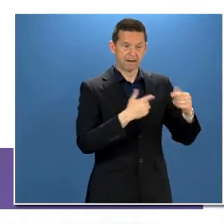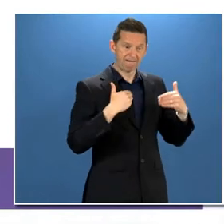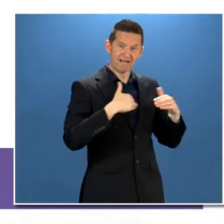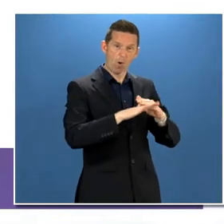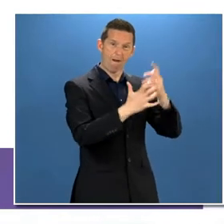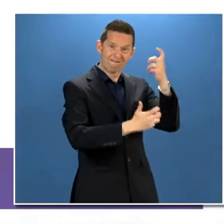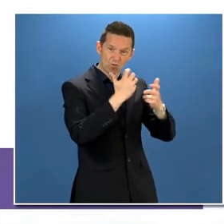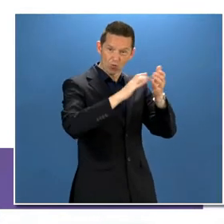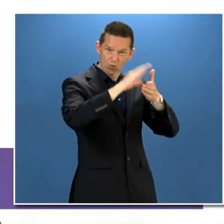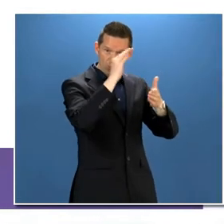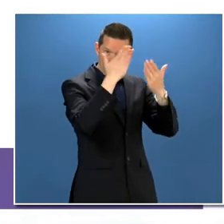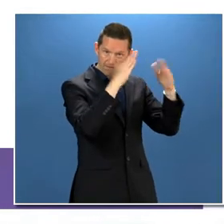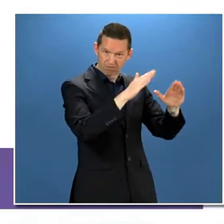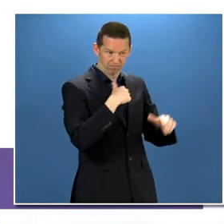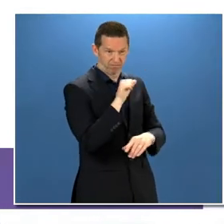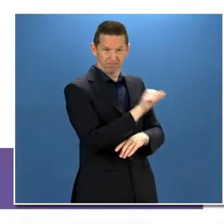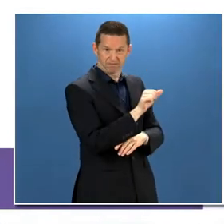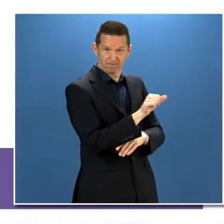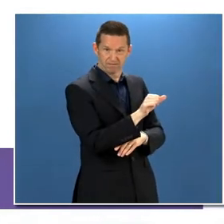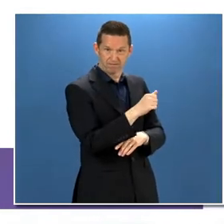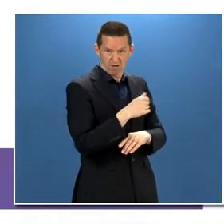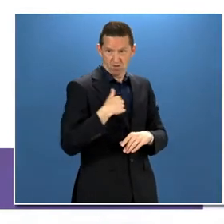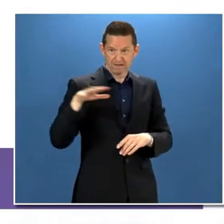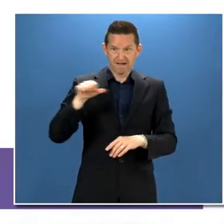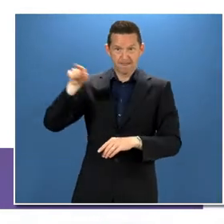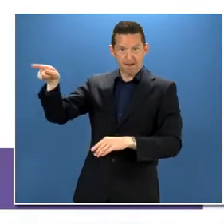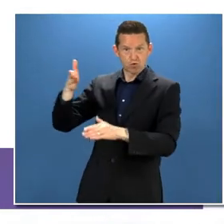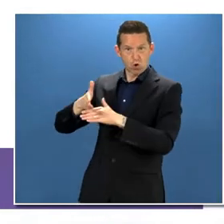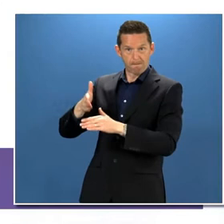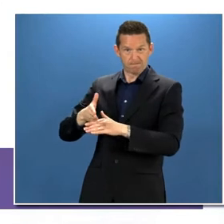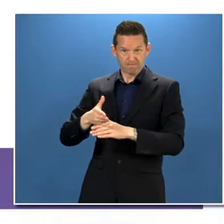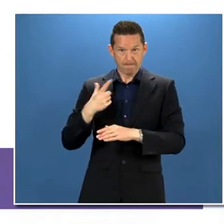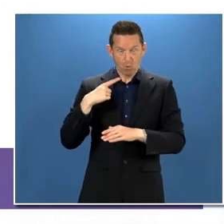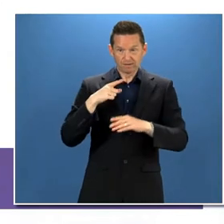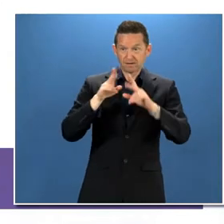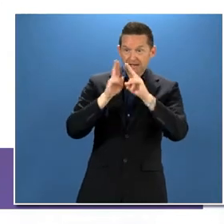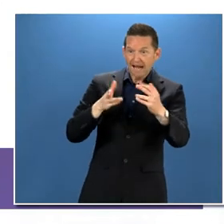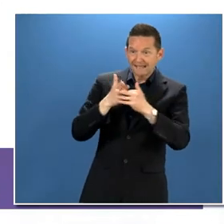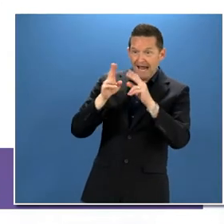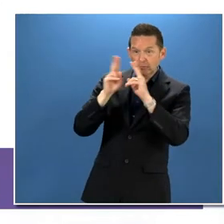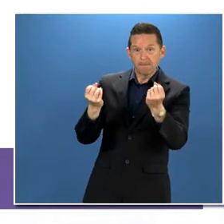that I could take the job because there was no available accessible housing